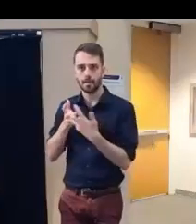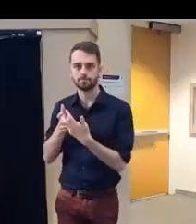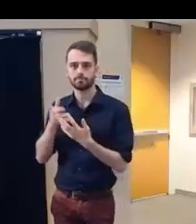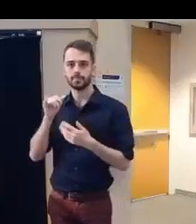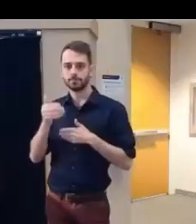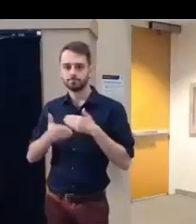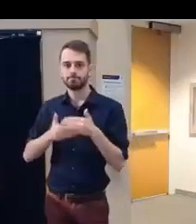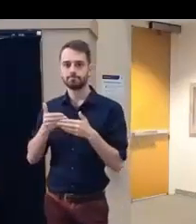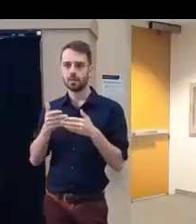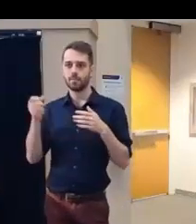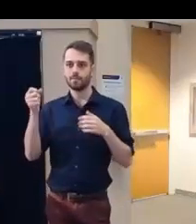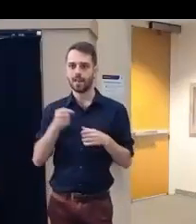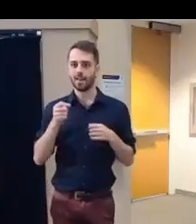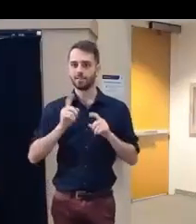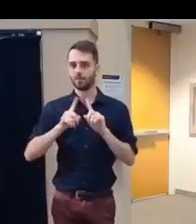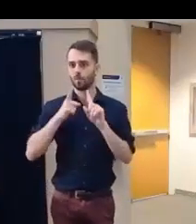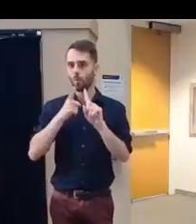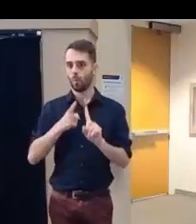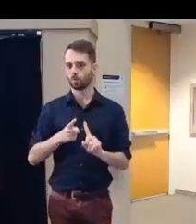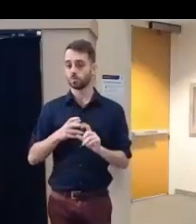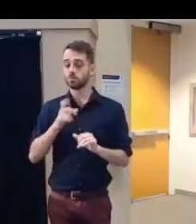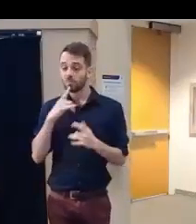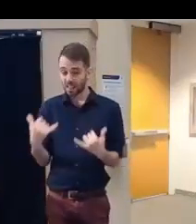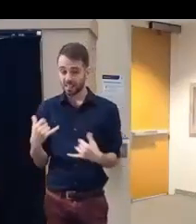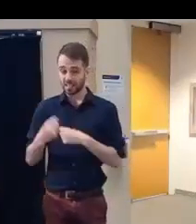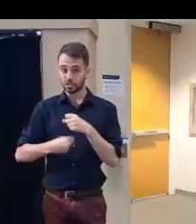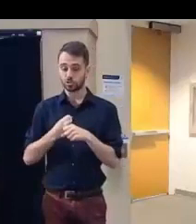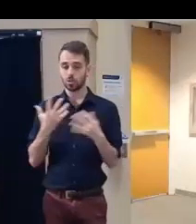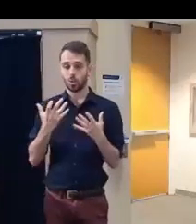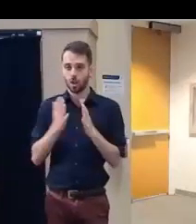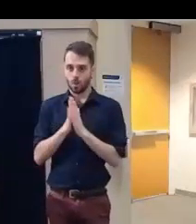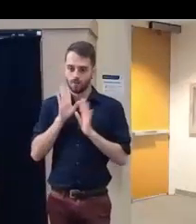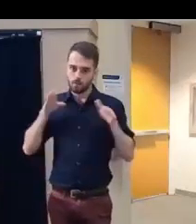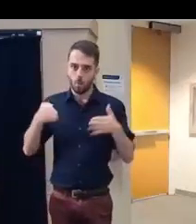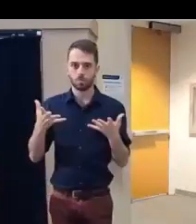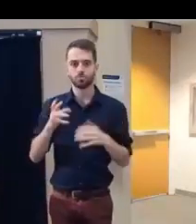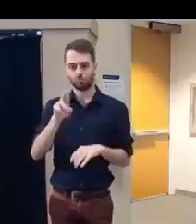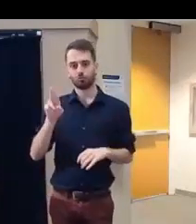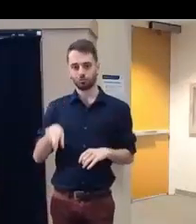to make it much more Rochester based if we can so for an example of that was our educational